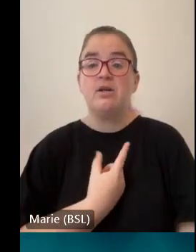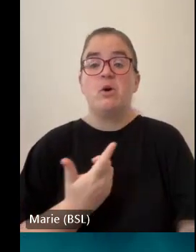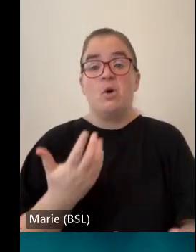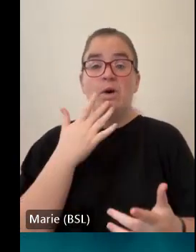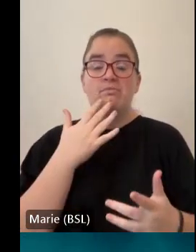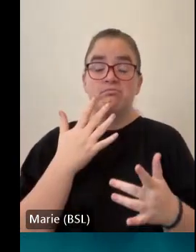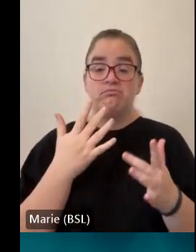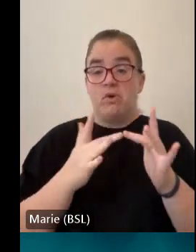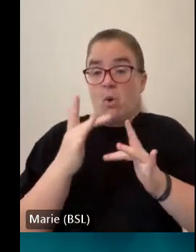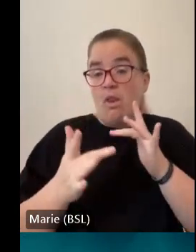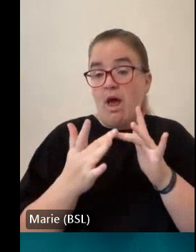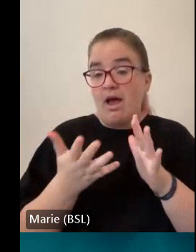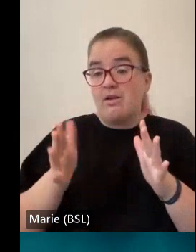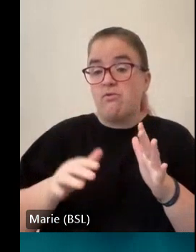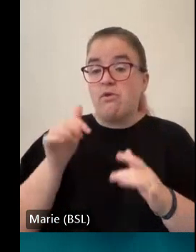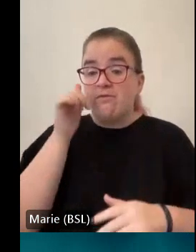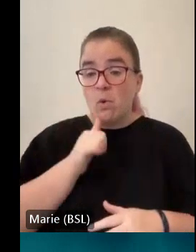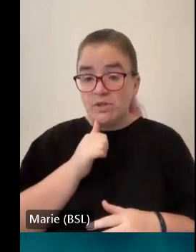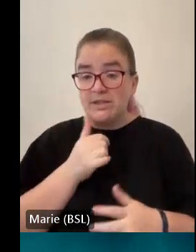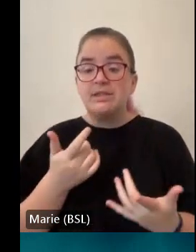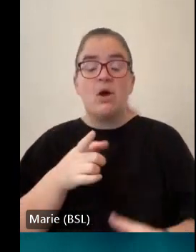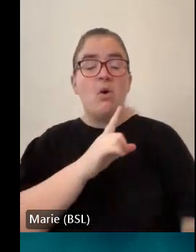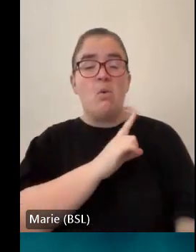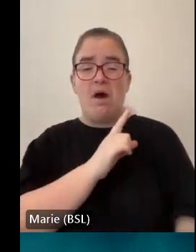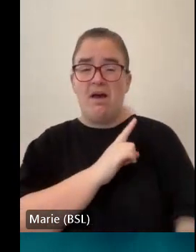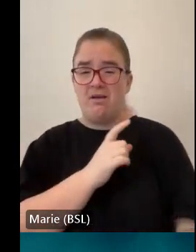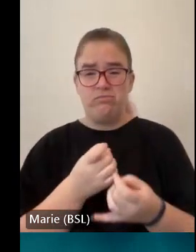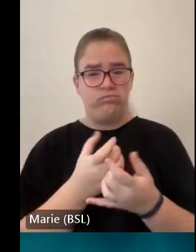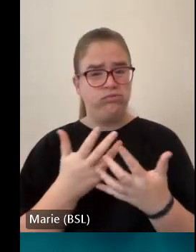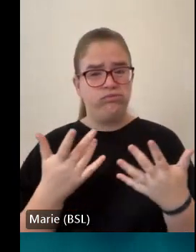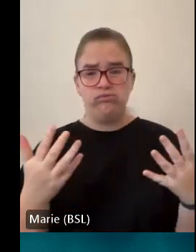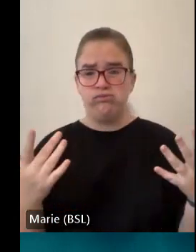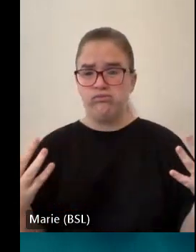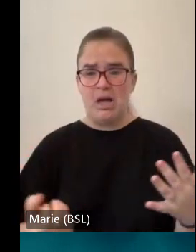particularly online from from fraudsters, because there's so